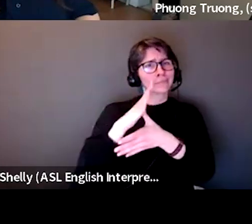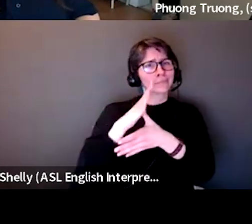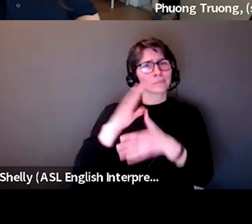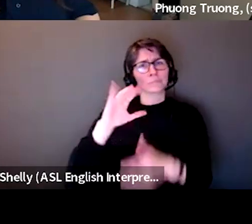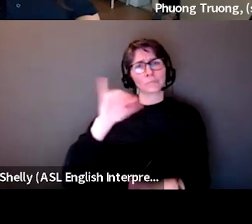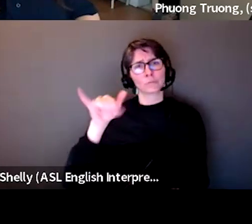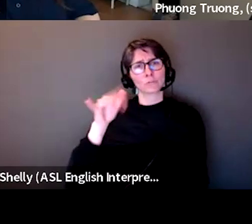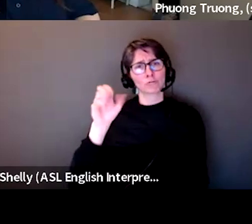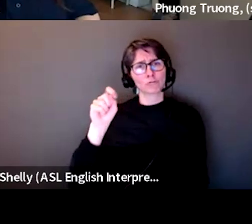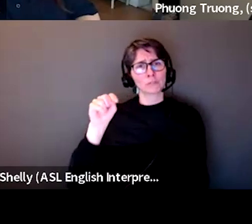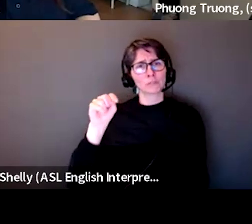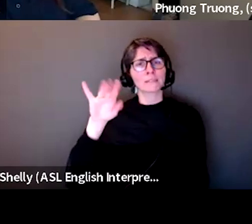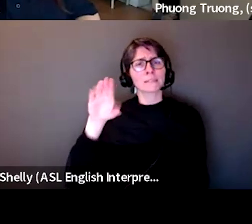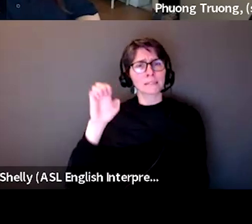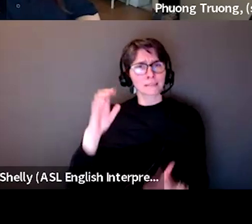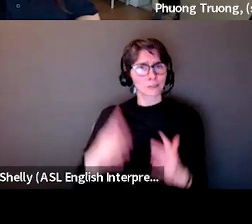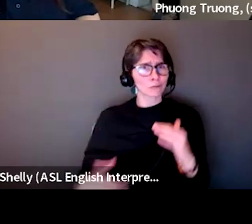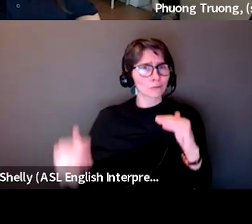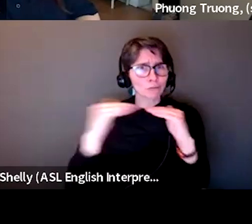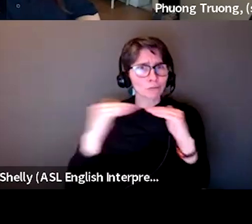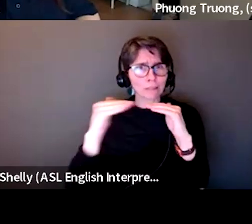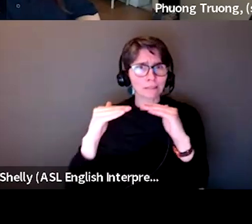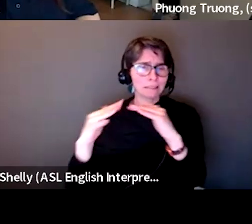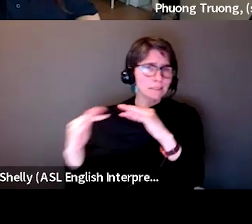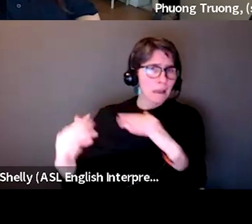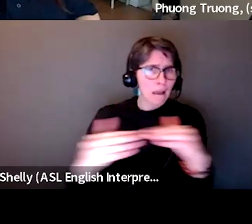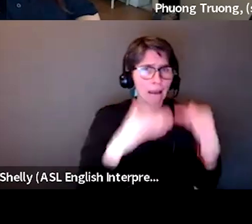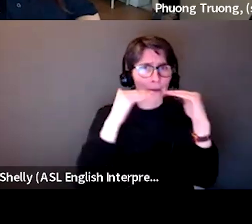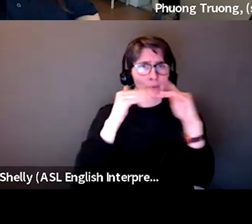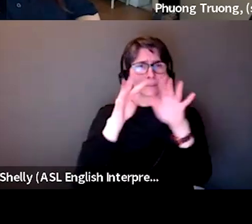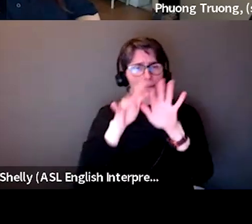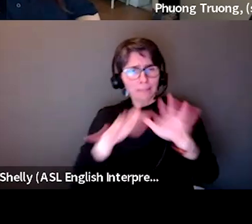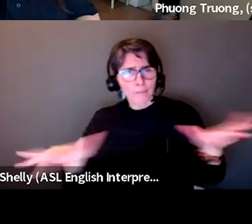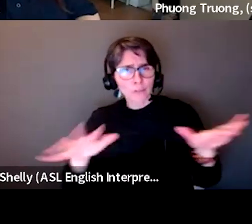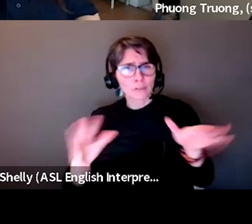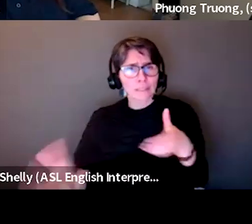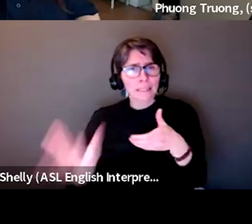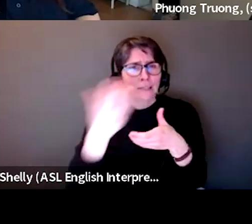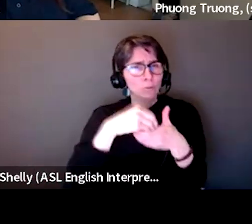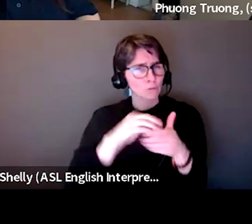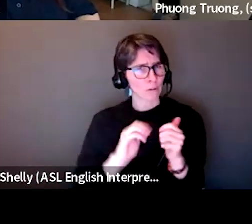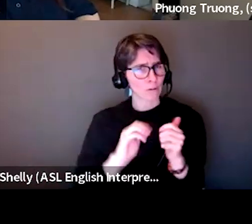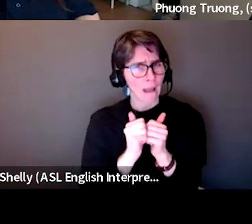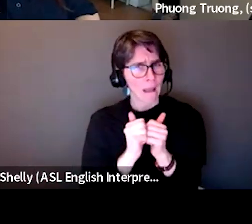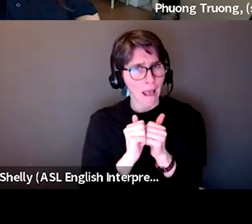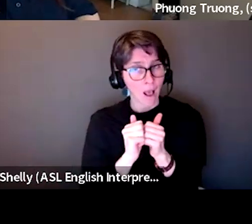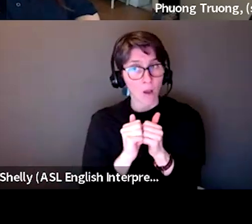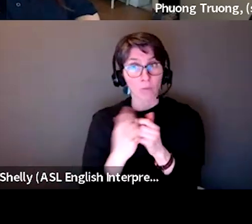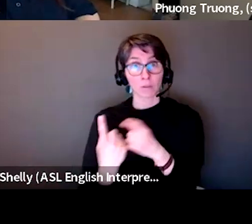equity, diversity, and inclusion? And what strategies have worked best? And